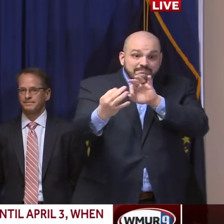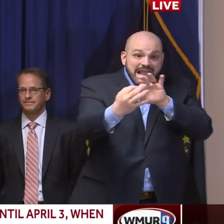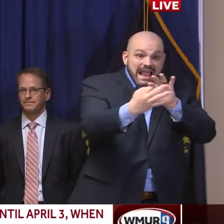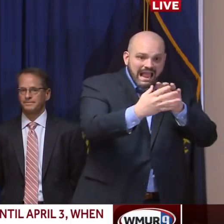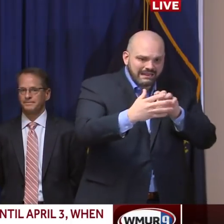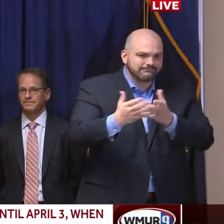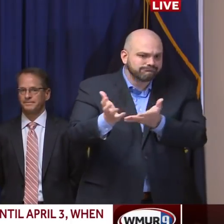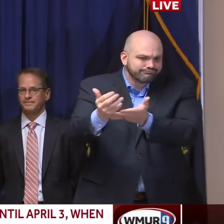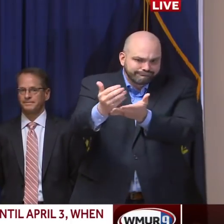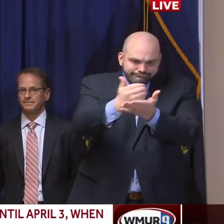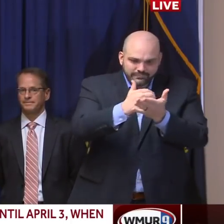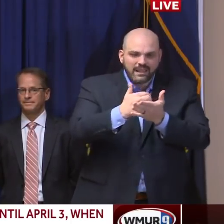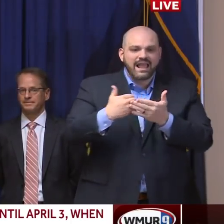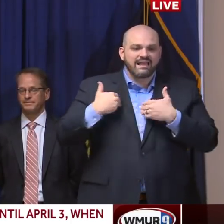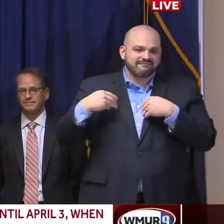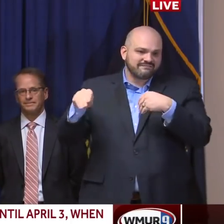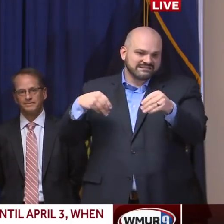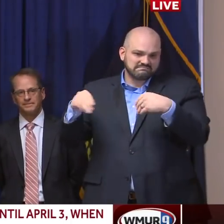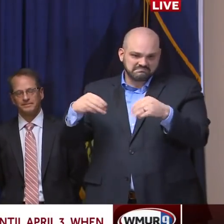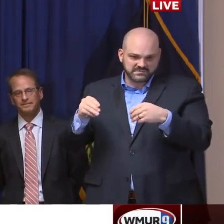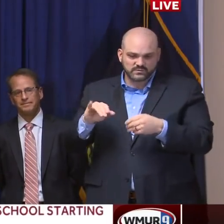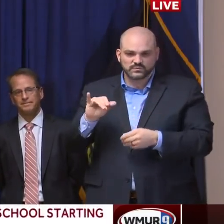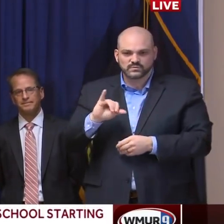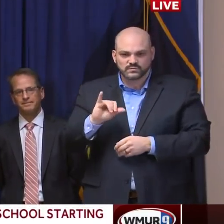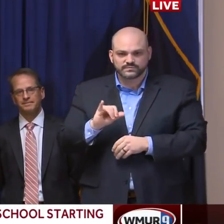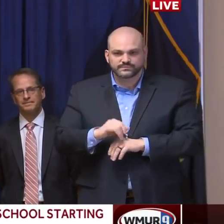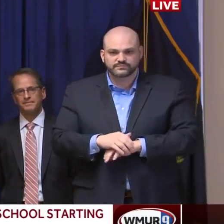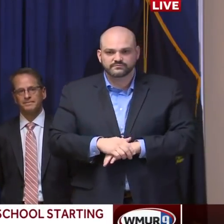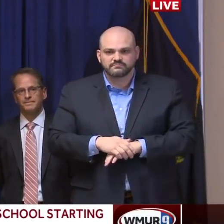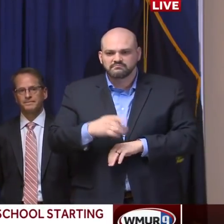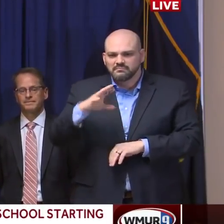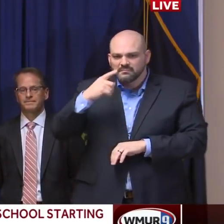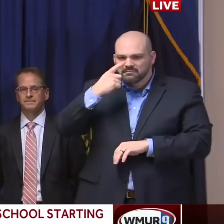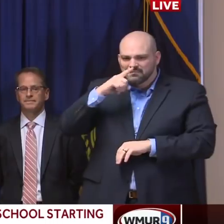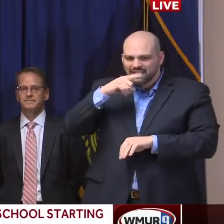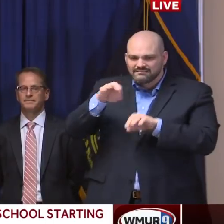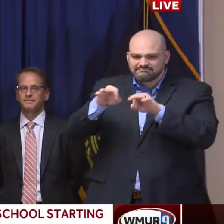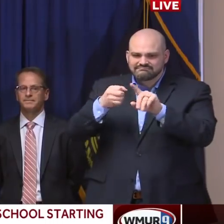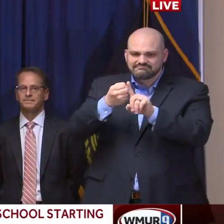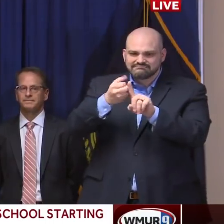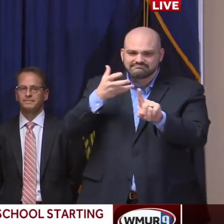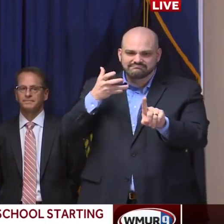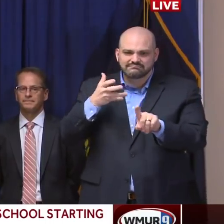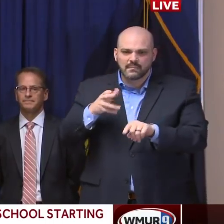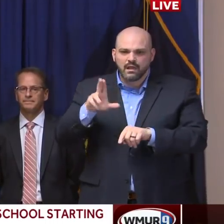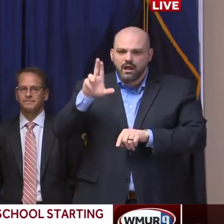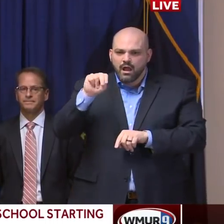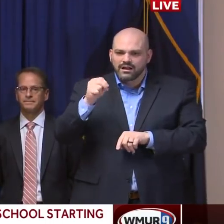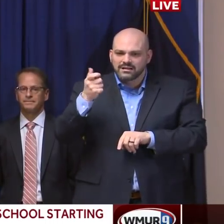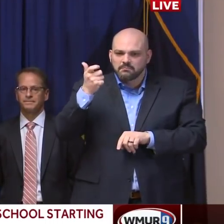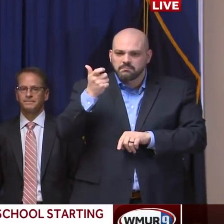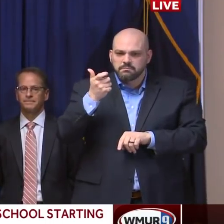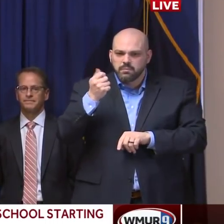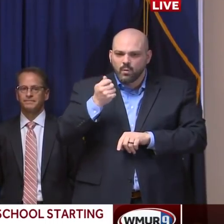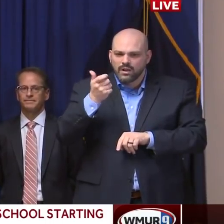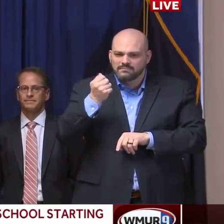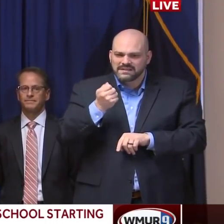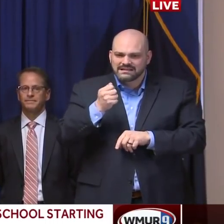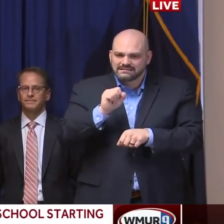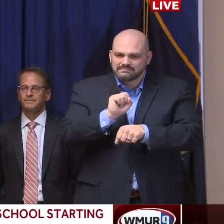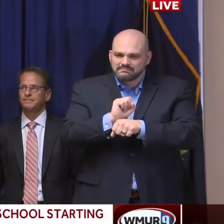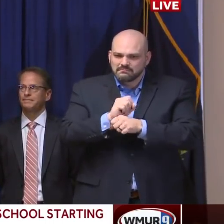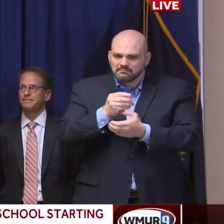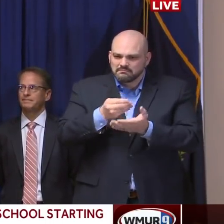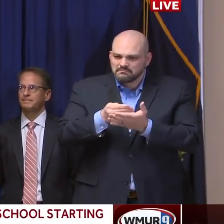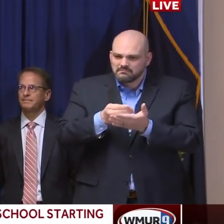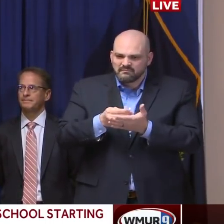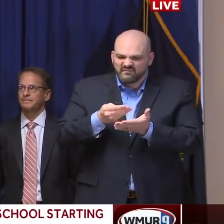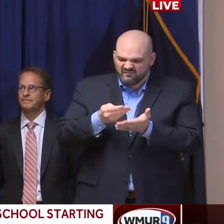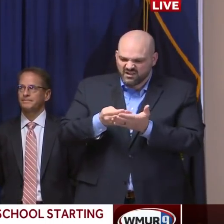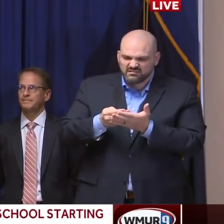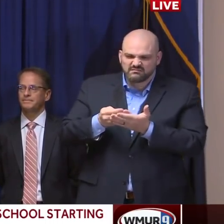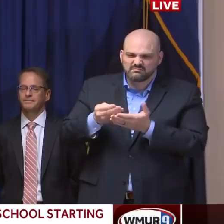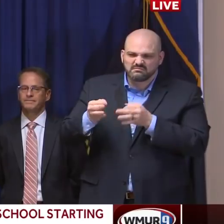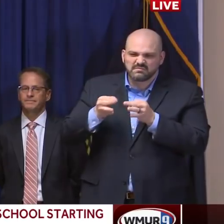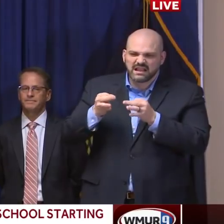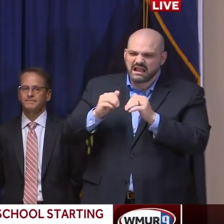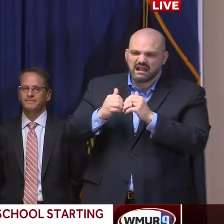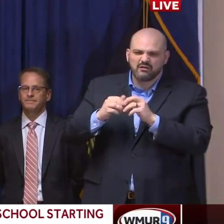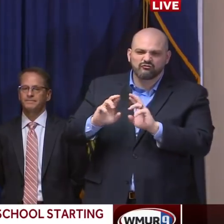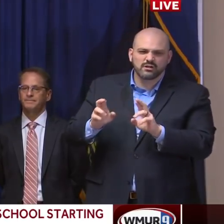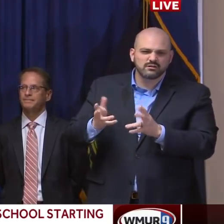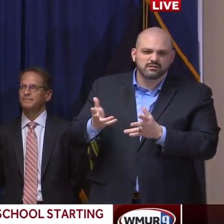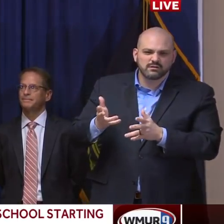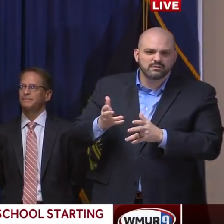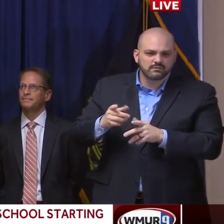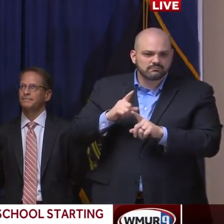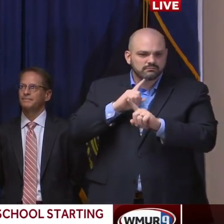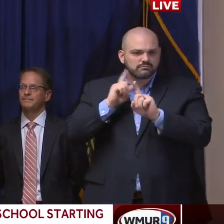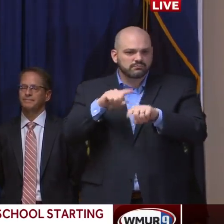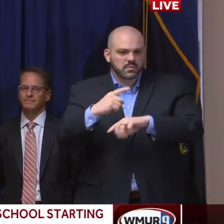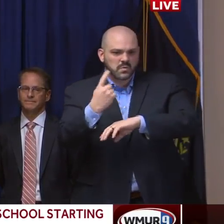WE WILL BE GETTING FEEDBACK FROM FOLKS ACROSS THE INDUSTRY TO SEE THE FLEXIBILITY WE CAN PROVIDE TO MAKE THEIR LIVES AS SMOOTH AND EASY AS POSSIBLE.